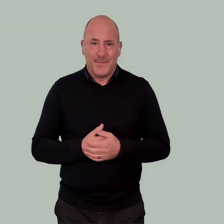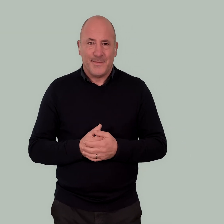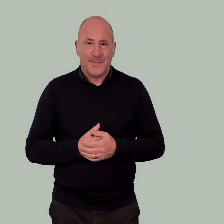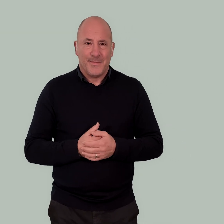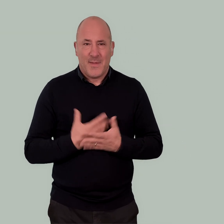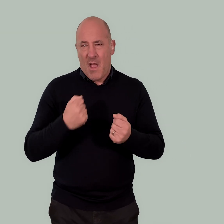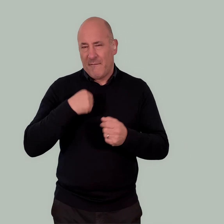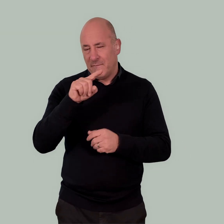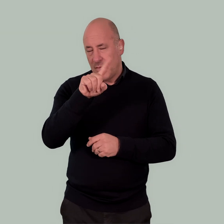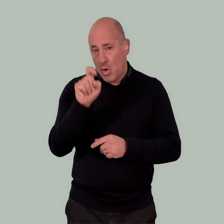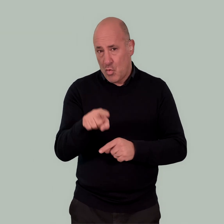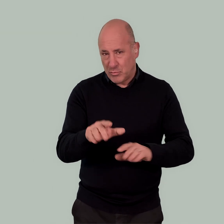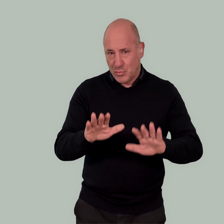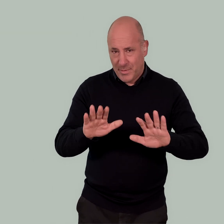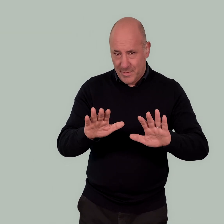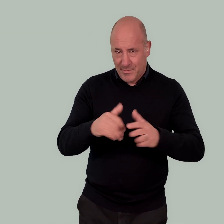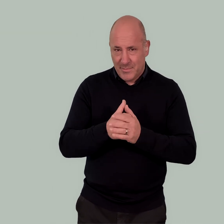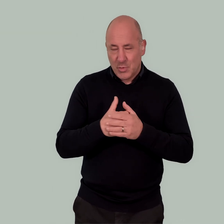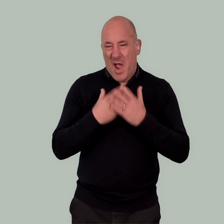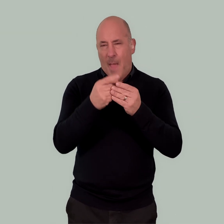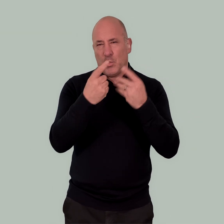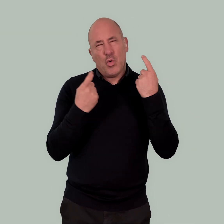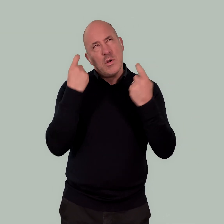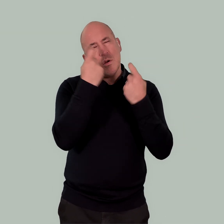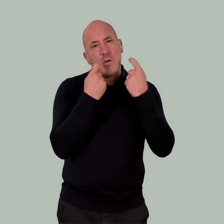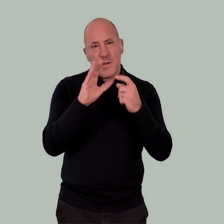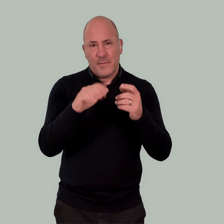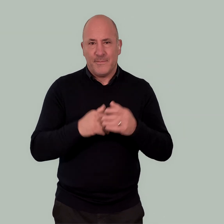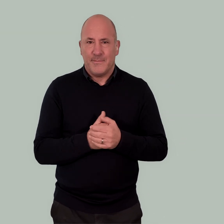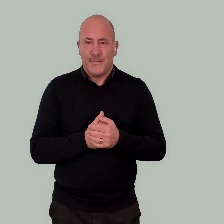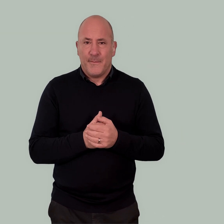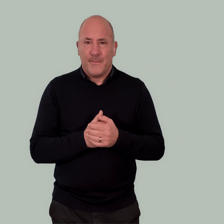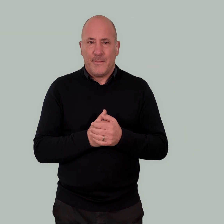The next question is to help prompt thinking on this theme: